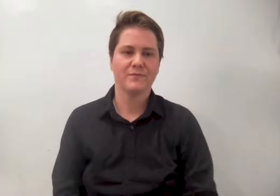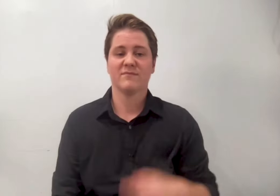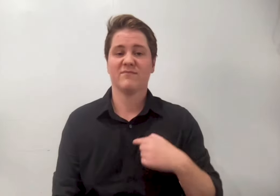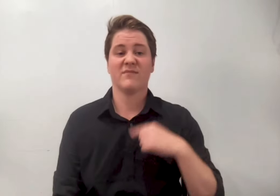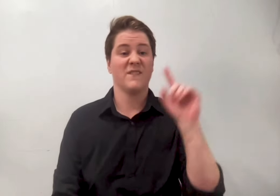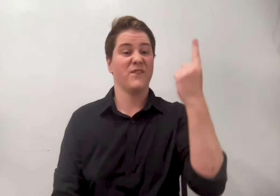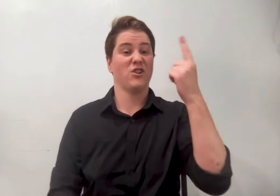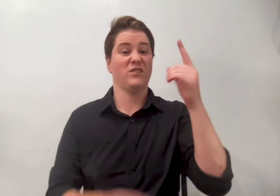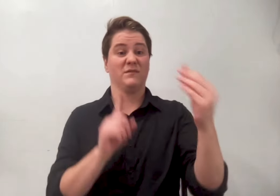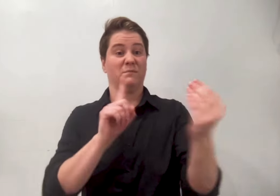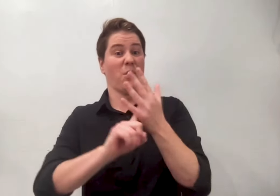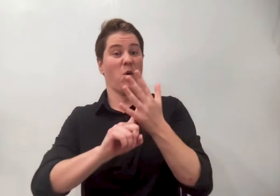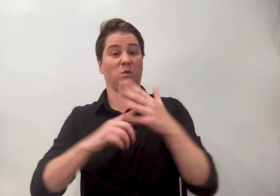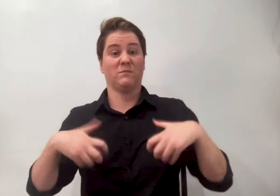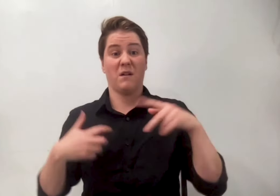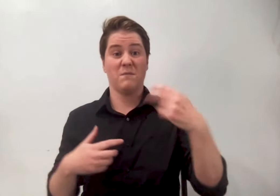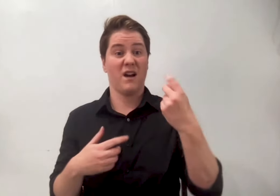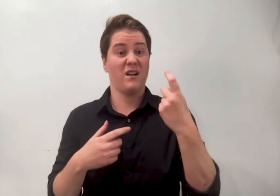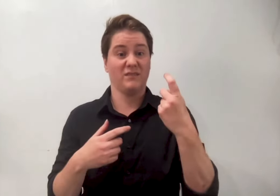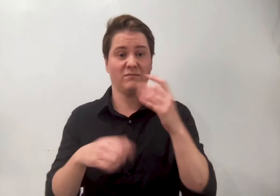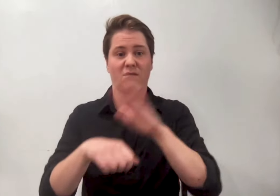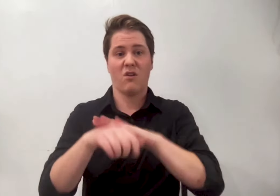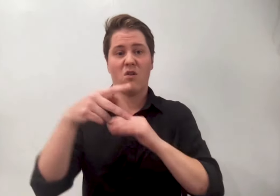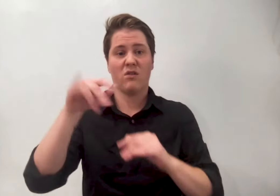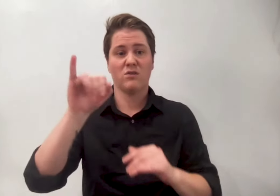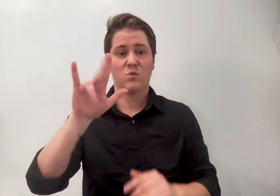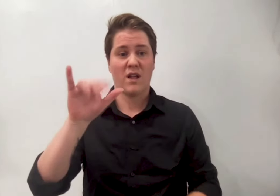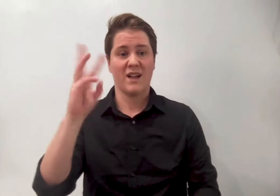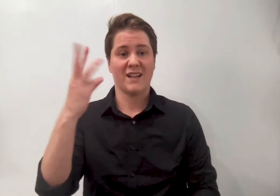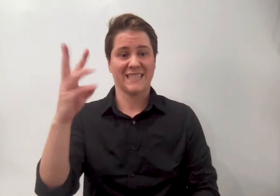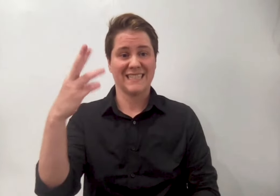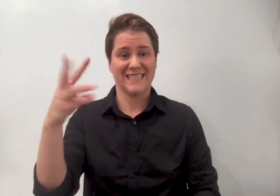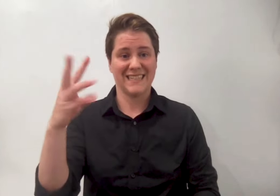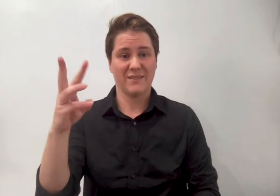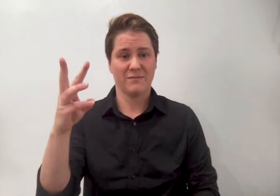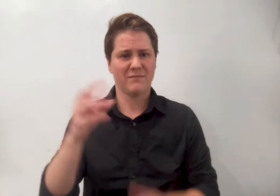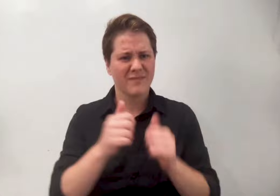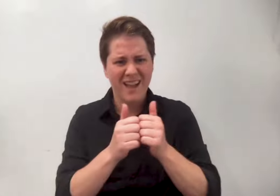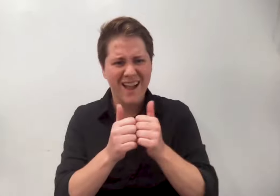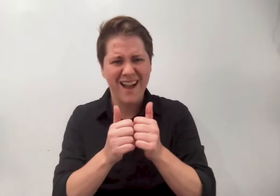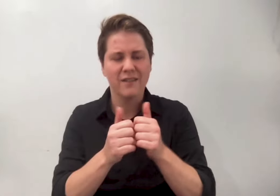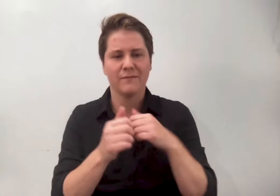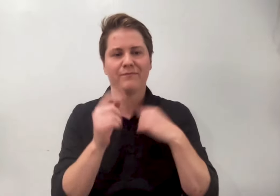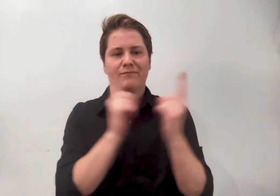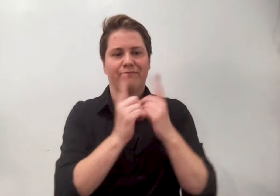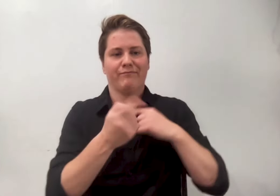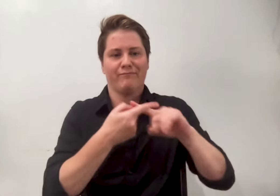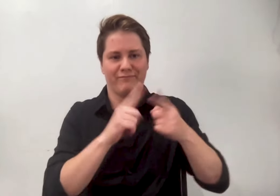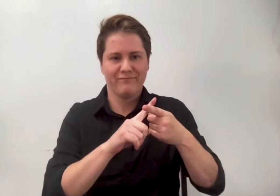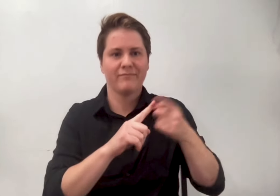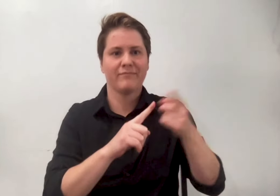On July 16th, I was exposed to monkeypox when I met up with a friend